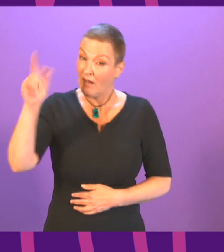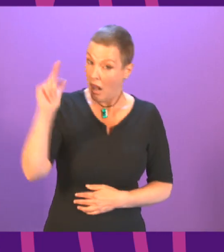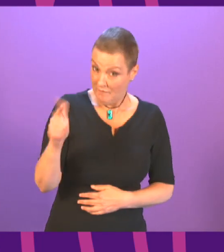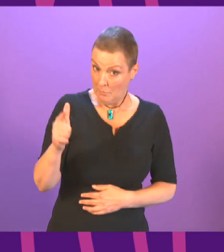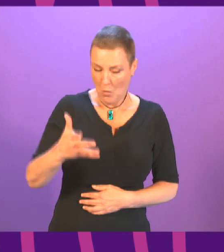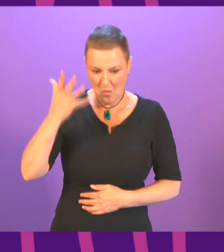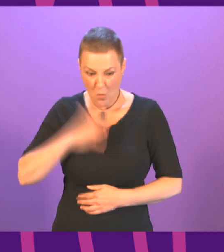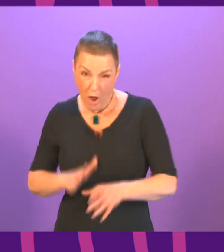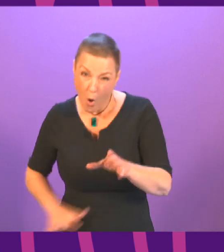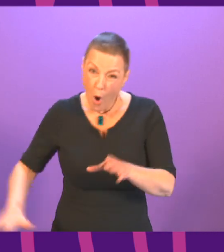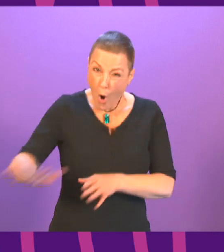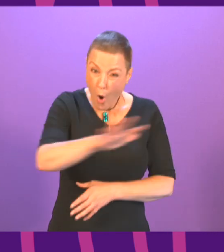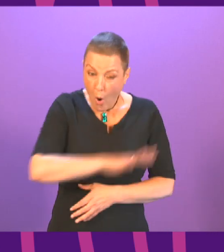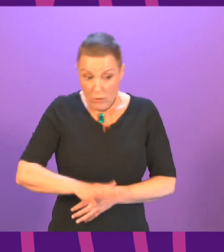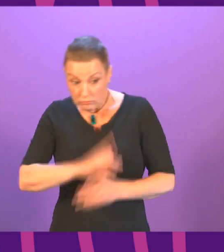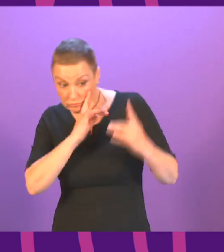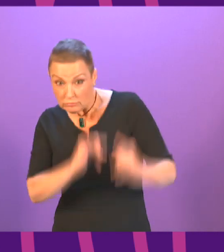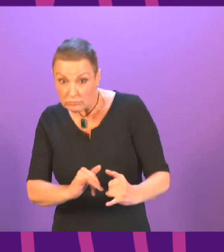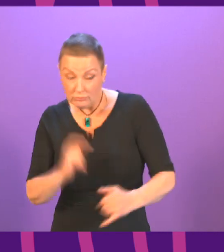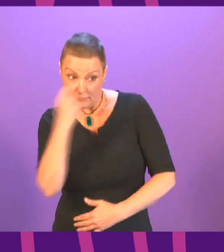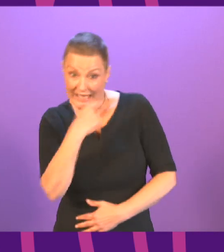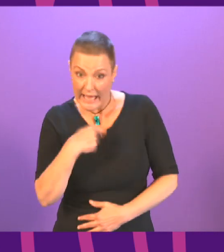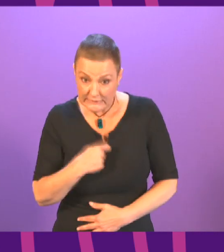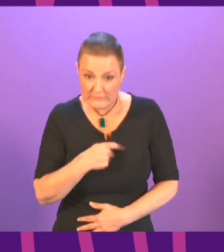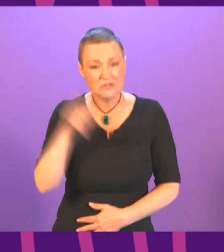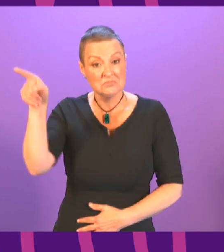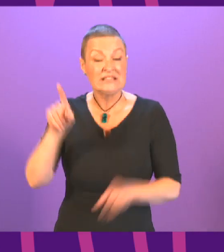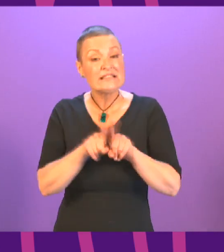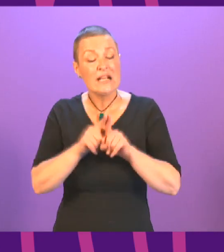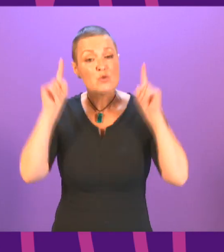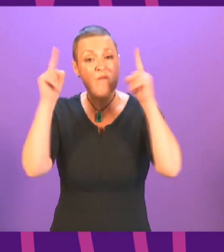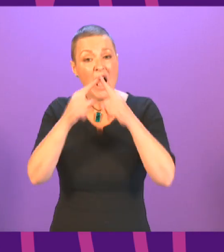who live there. Slovakia is testing its entire population. However, we are still not committed